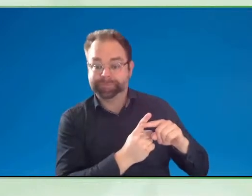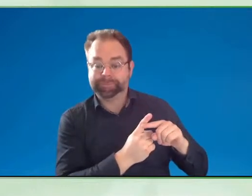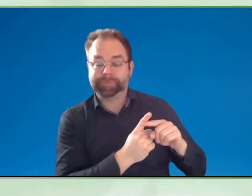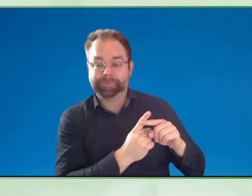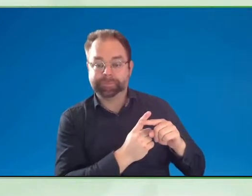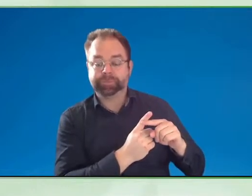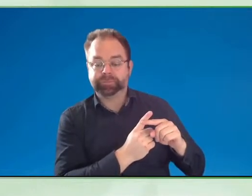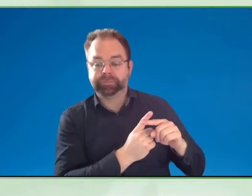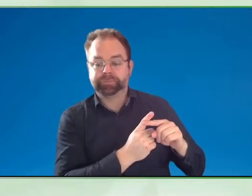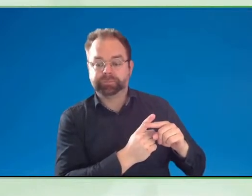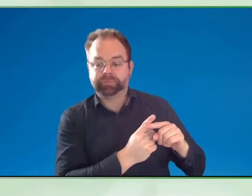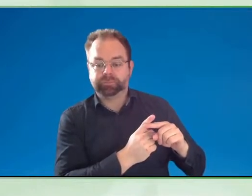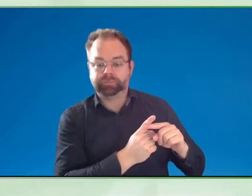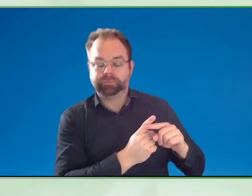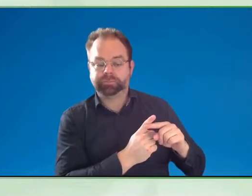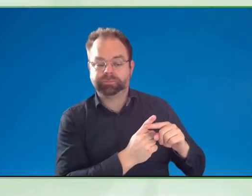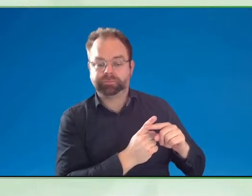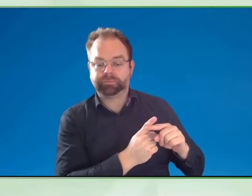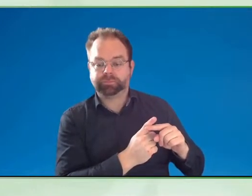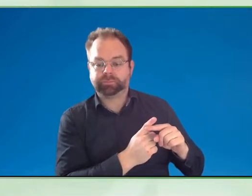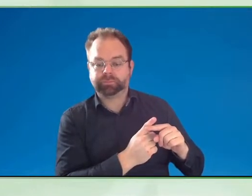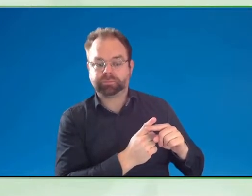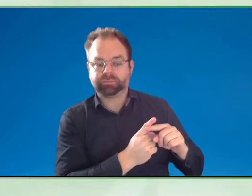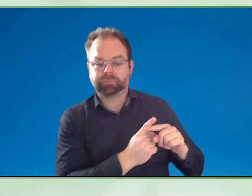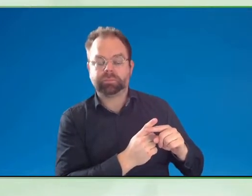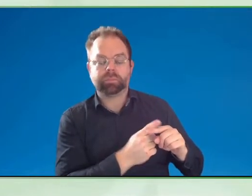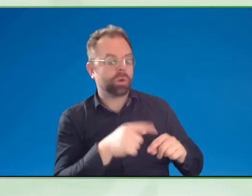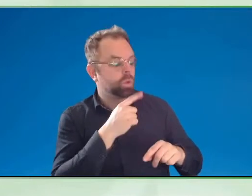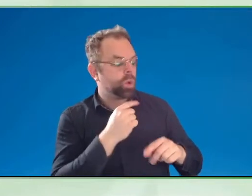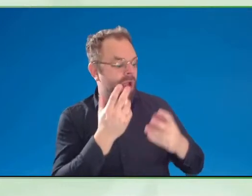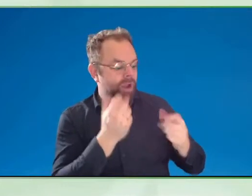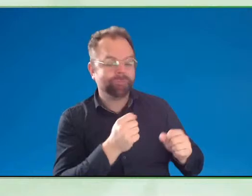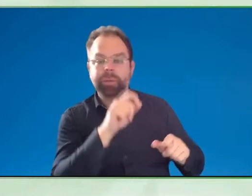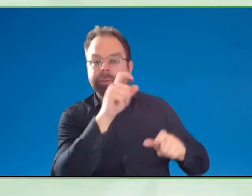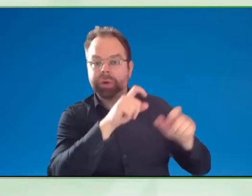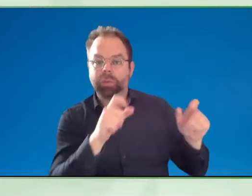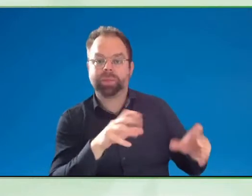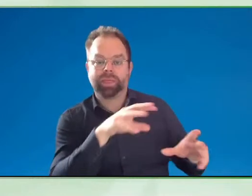us to do the work so it is indirect support. Great, thank you so much.